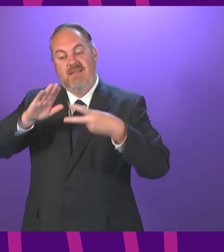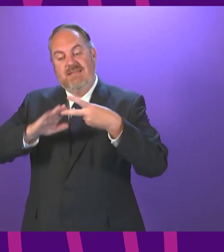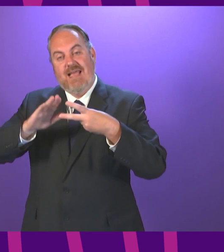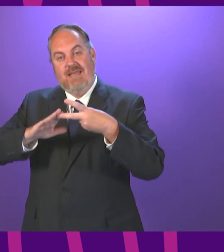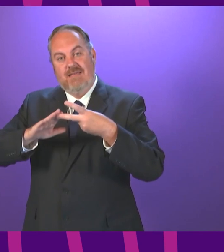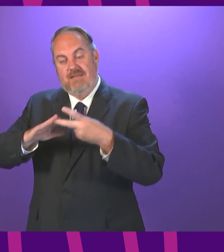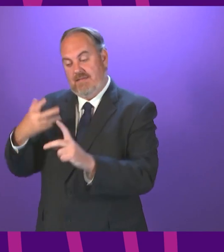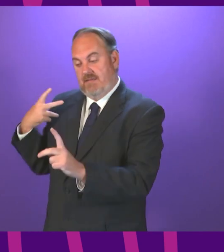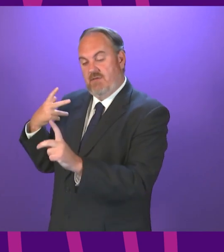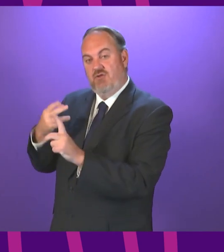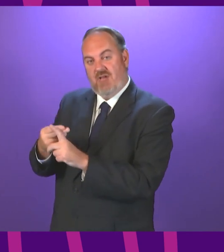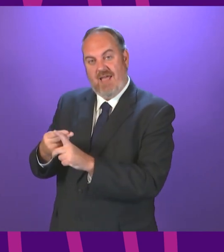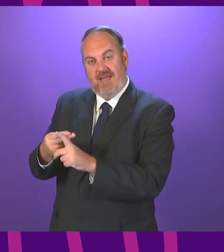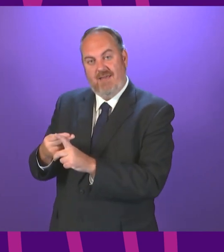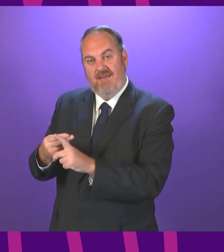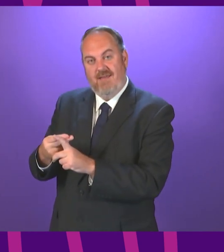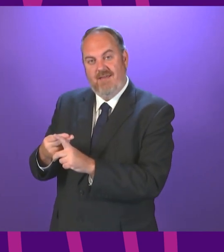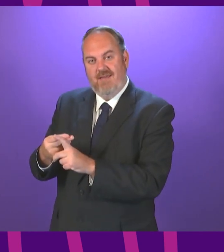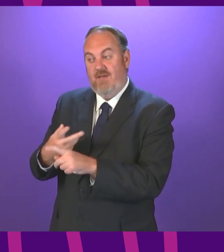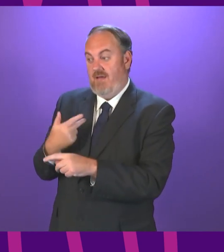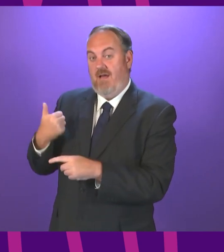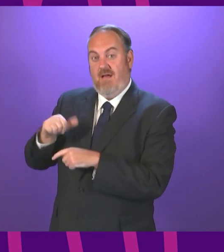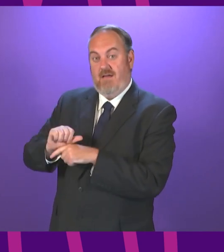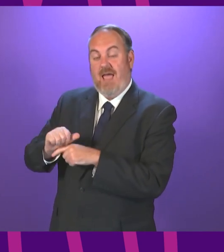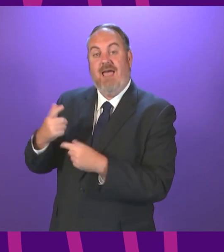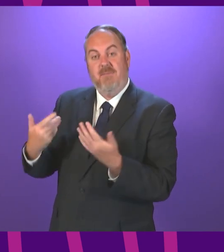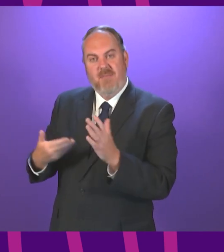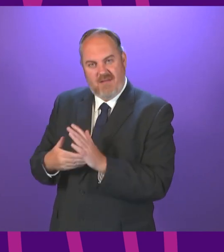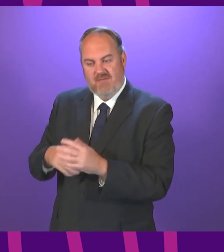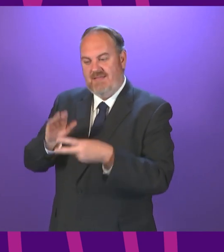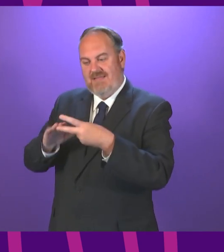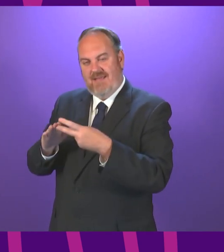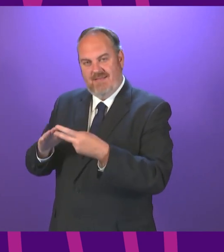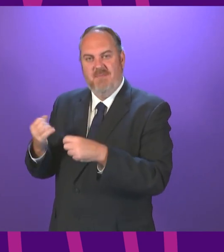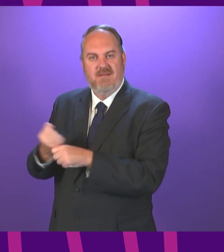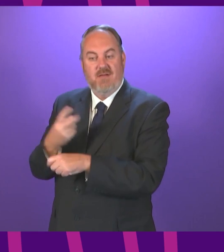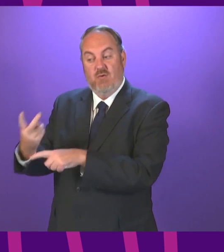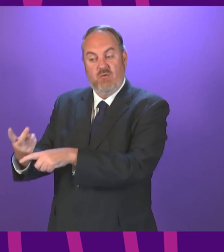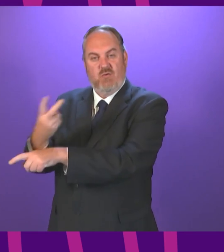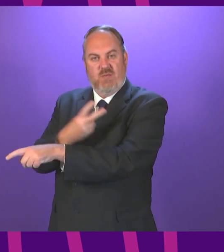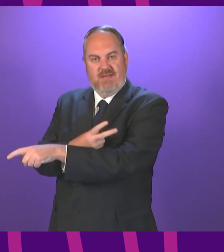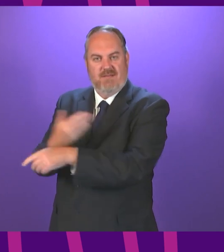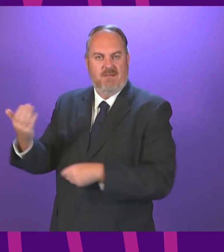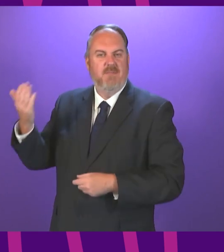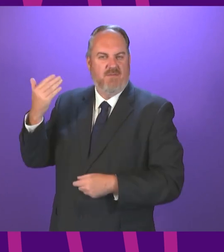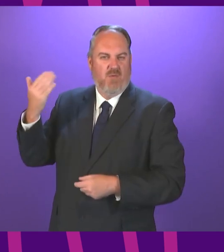weeks having passed since the second dose, and as long as they take a polymerase chain reaction test that comes back negative. We will shortly publish guidance on practical operation of that.